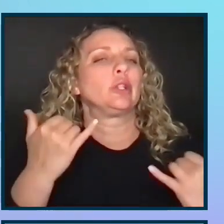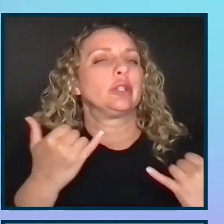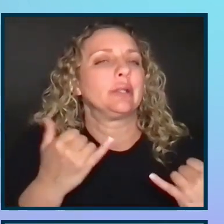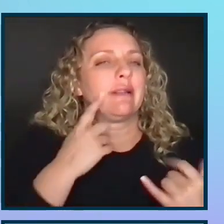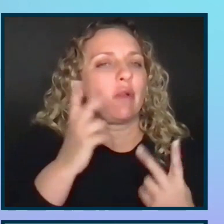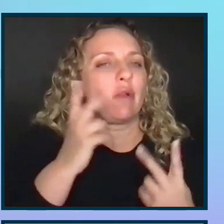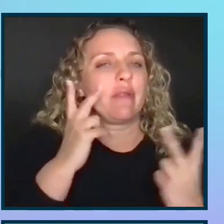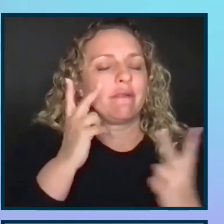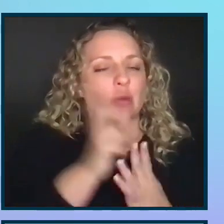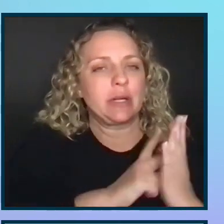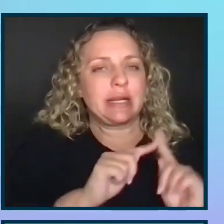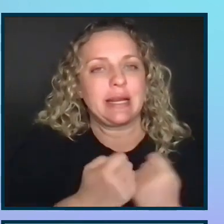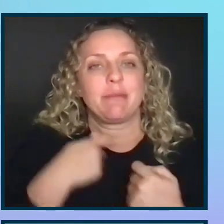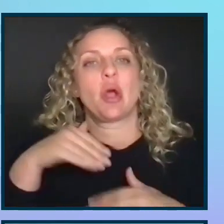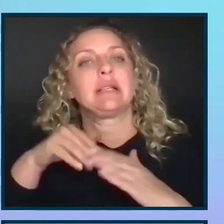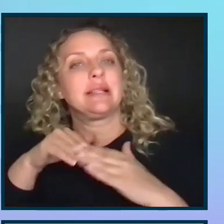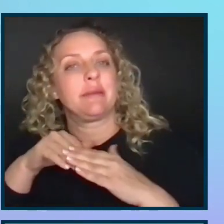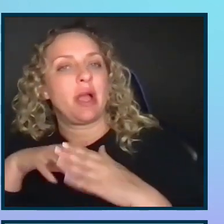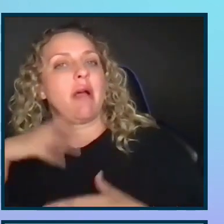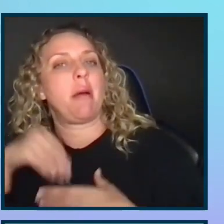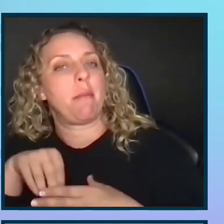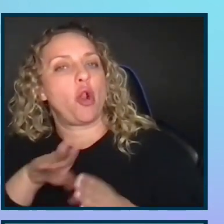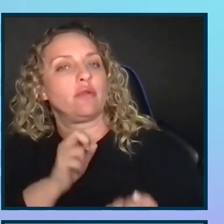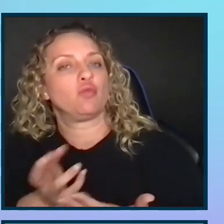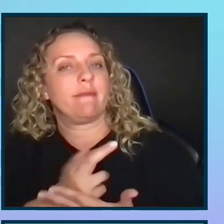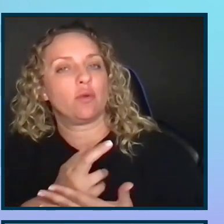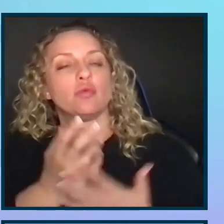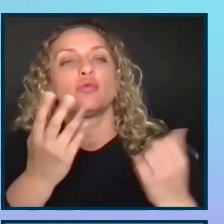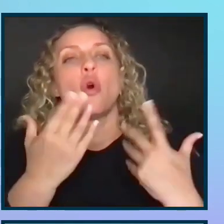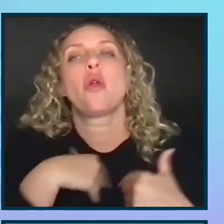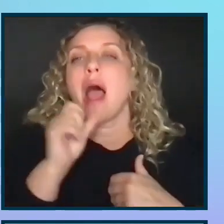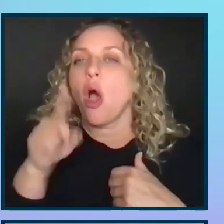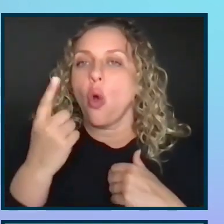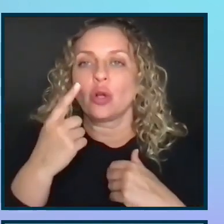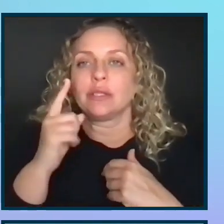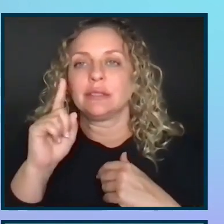but we also included accessibility as part of this review. So not only is it just, what do we like visually,